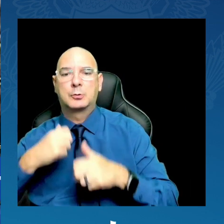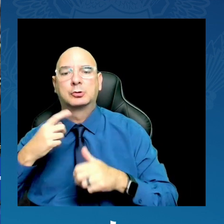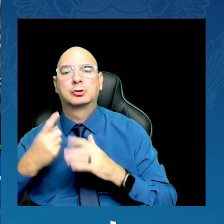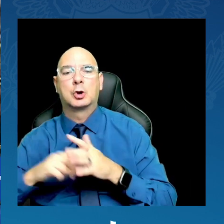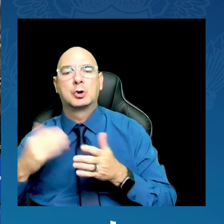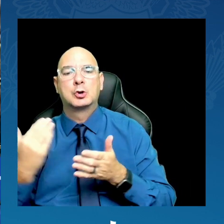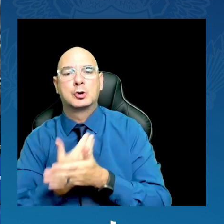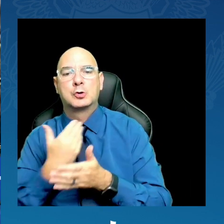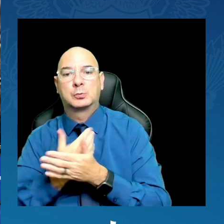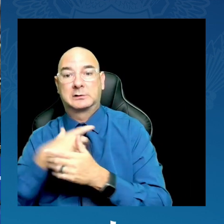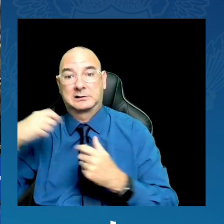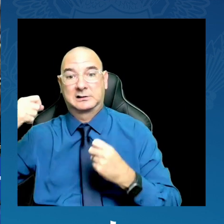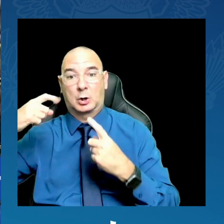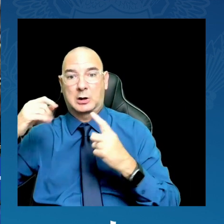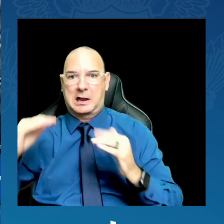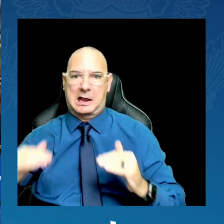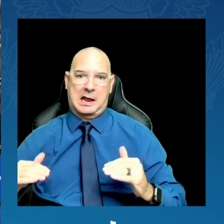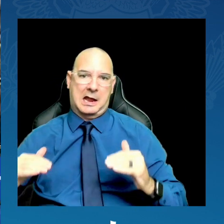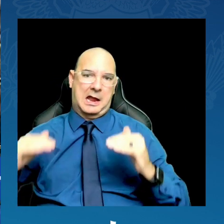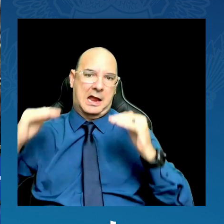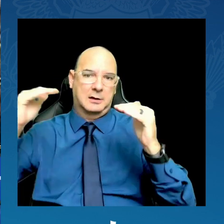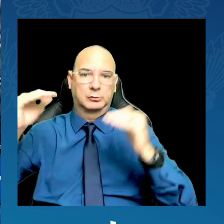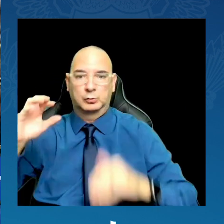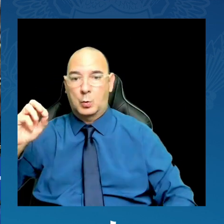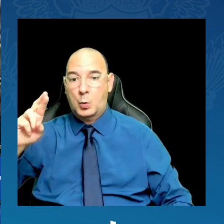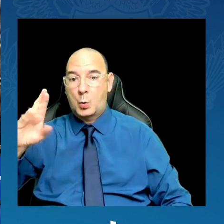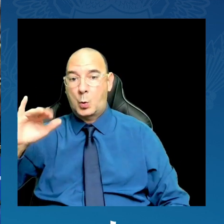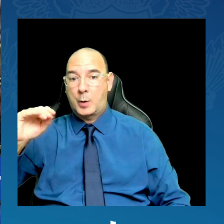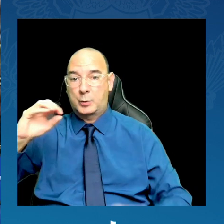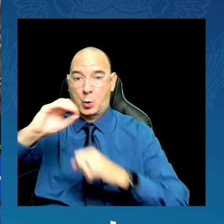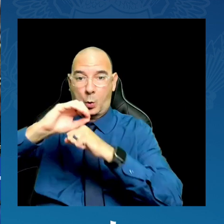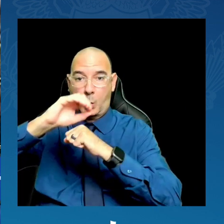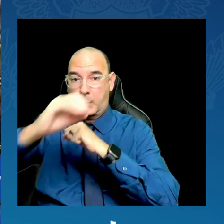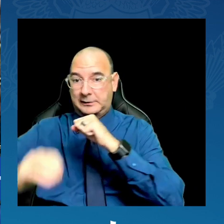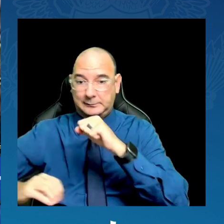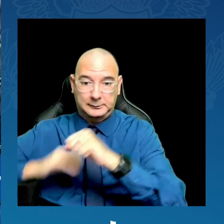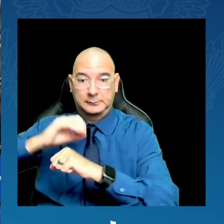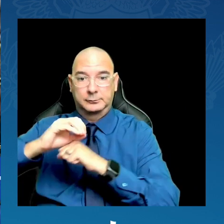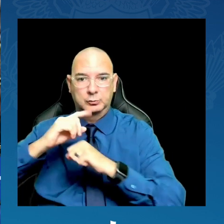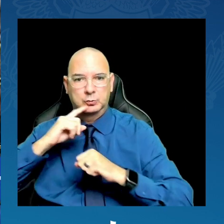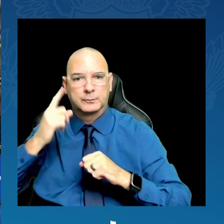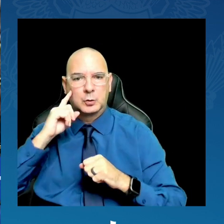And for a long time, policy in the United States has been you don't really have to take this stuff down